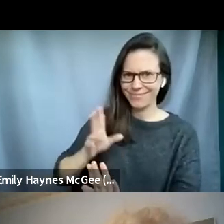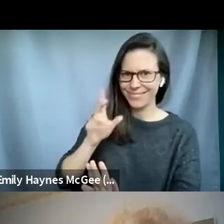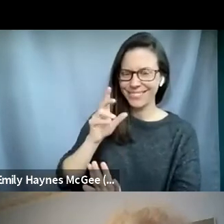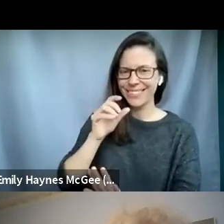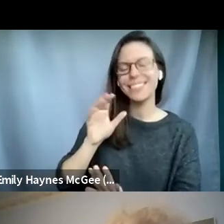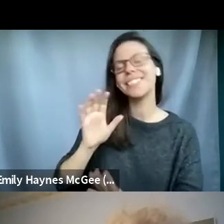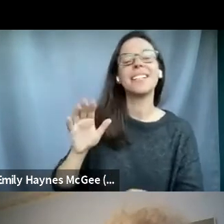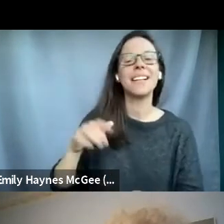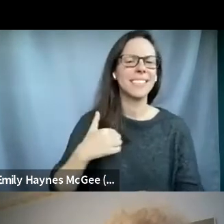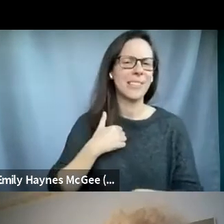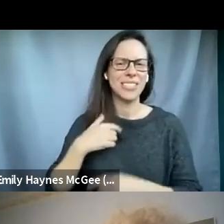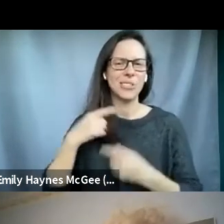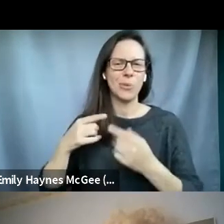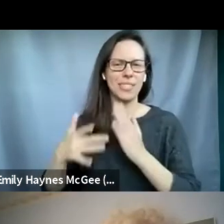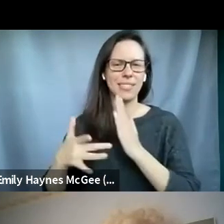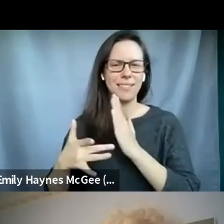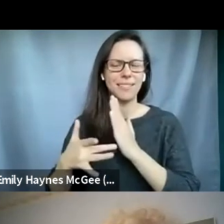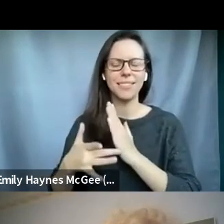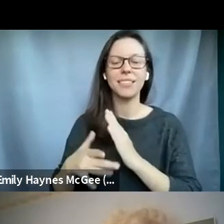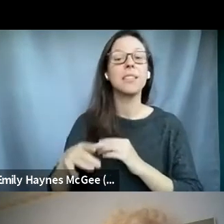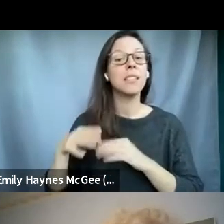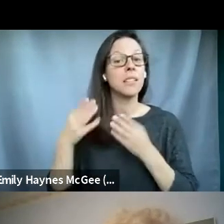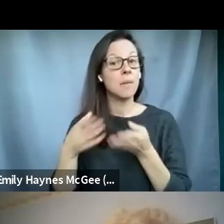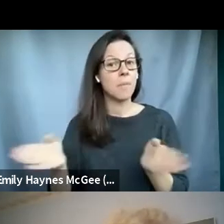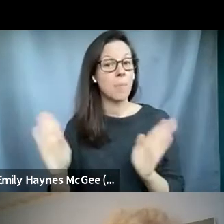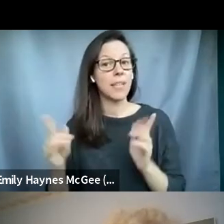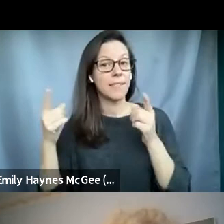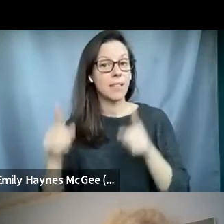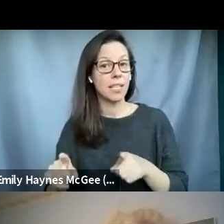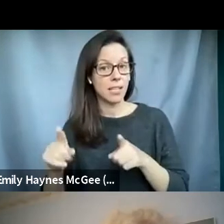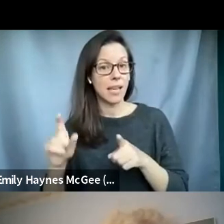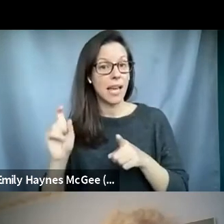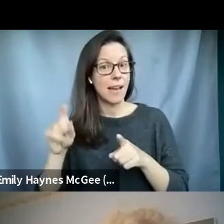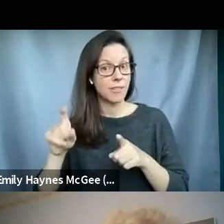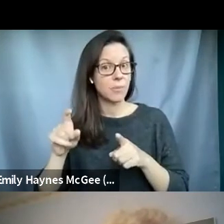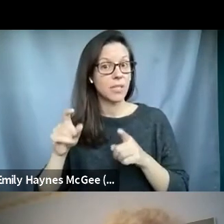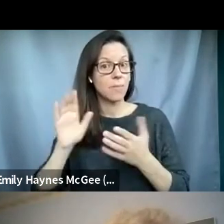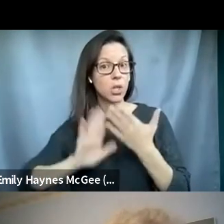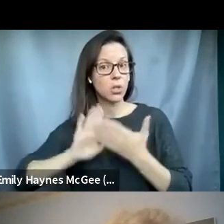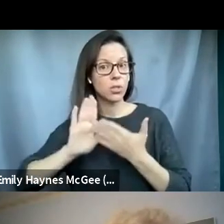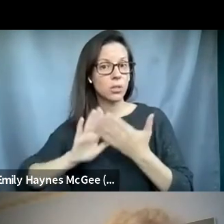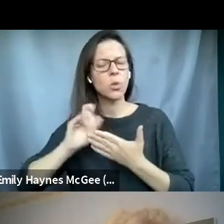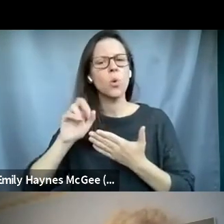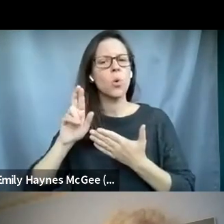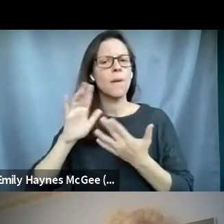I had some technical difficulty. Does the event have to be in in person or could be totally virtual?